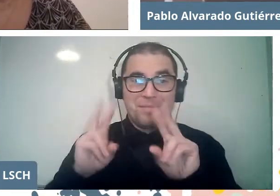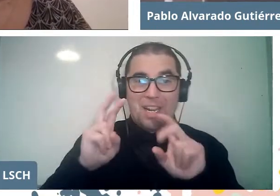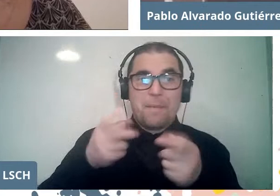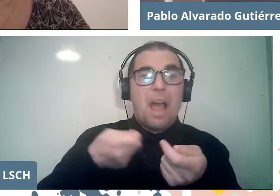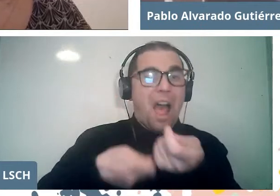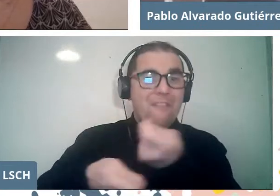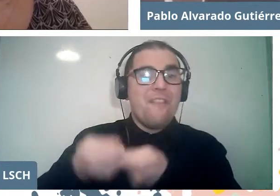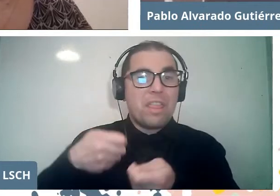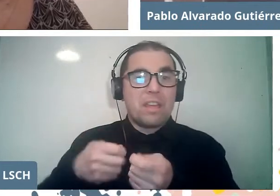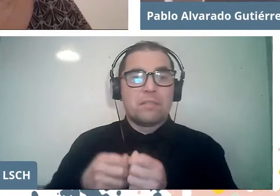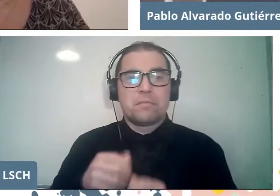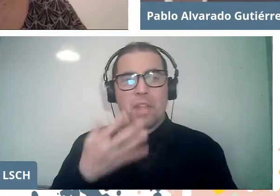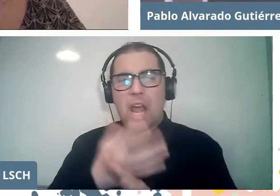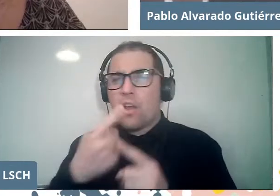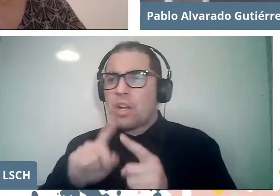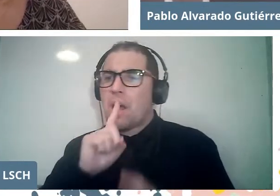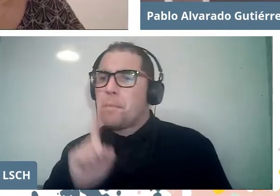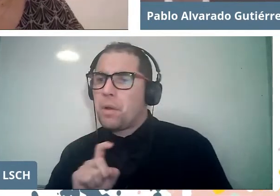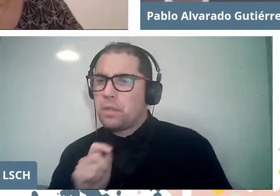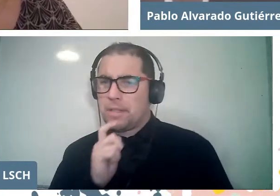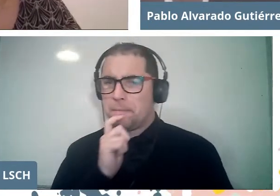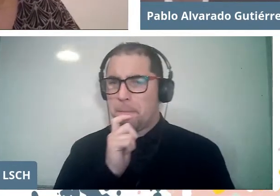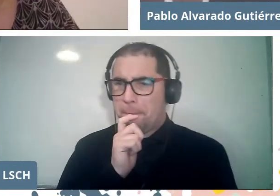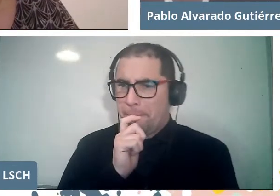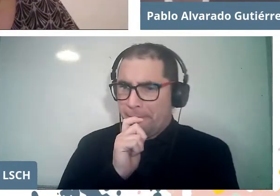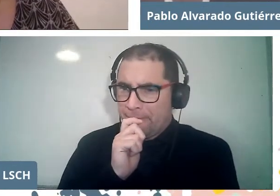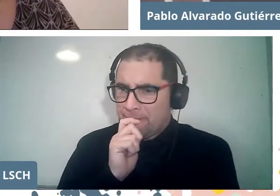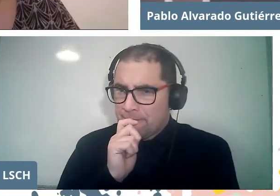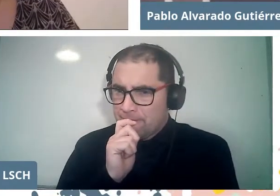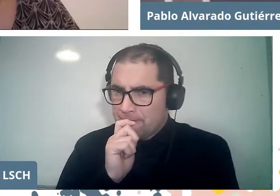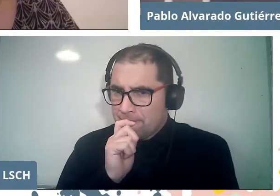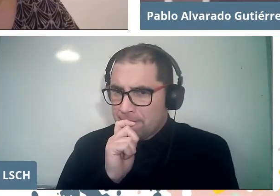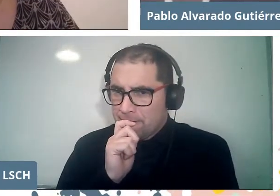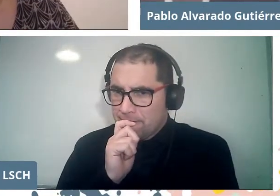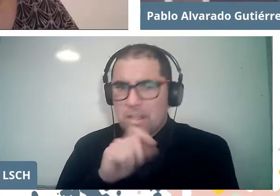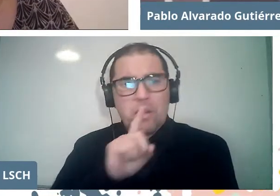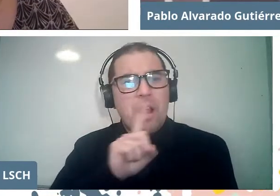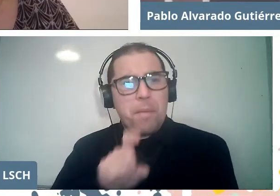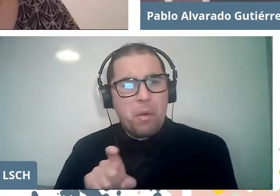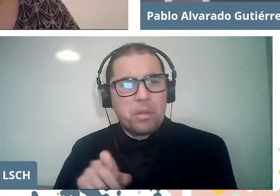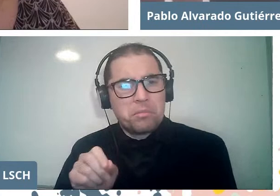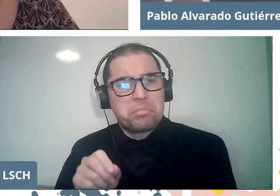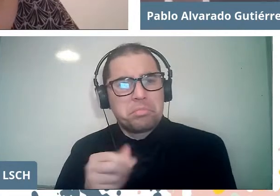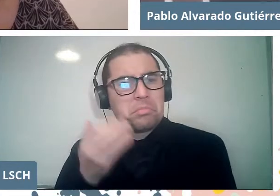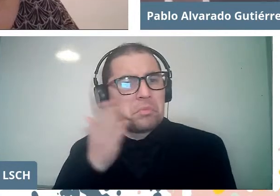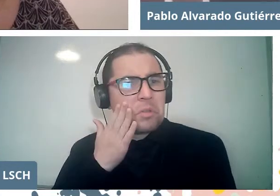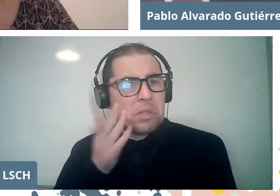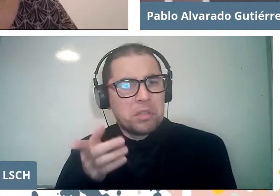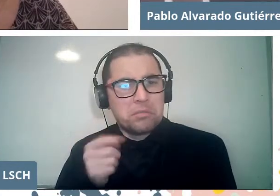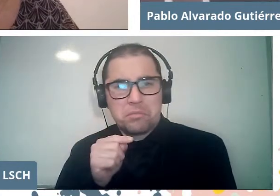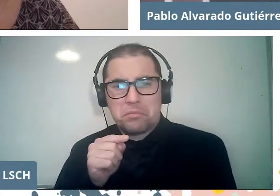Look, here's a very nice question that Alejandra Toledo asks,